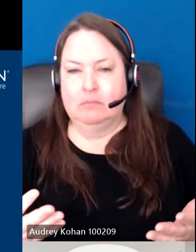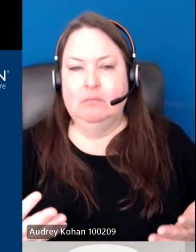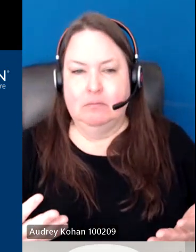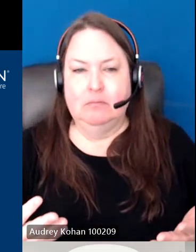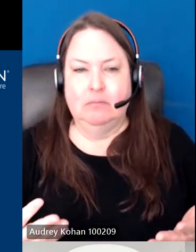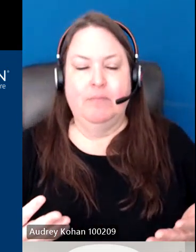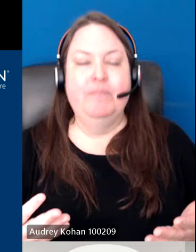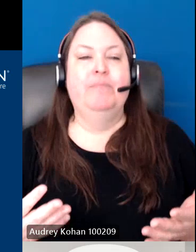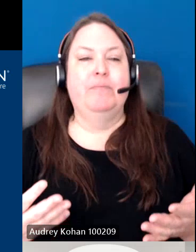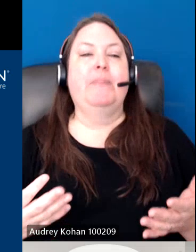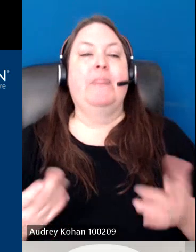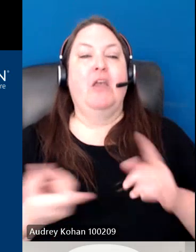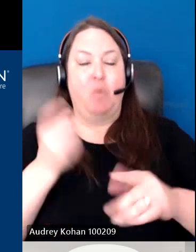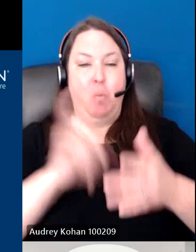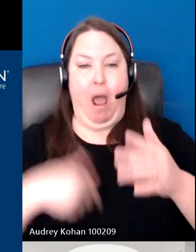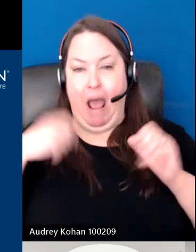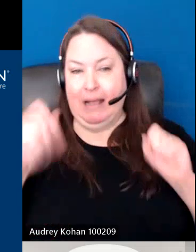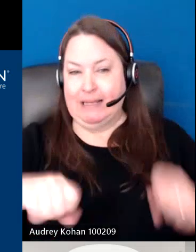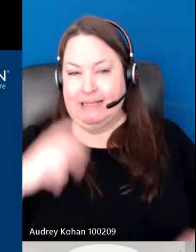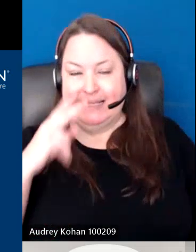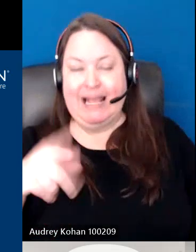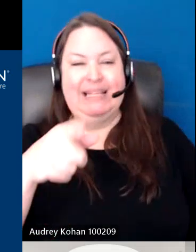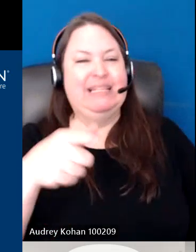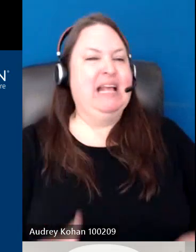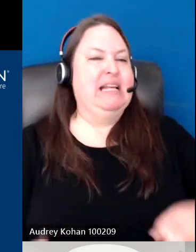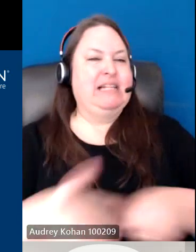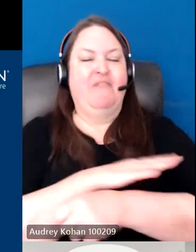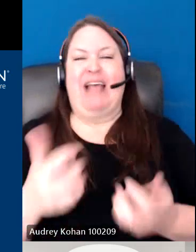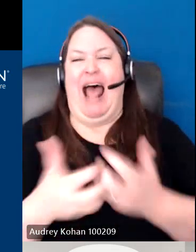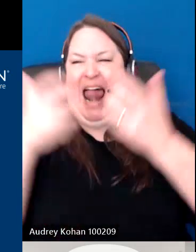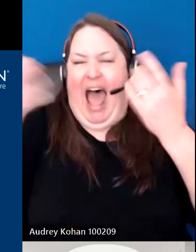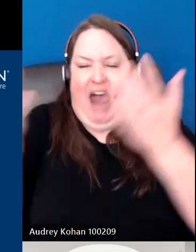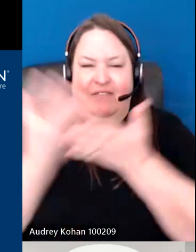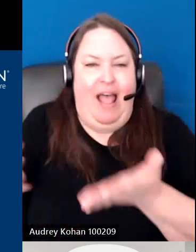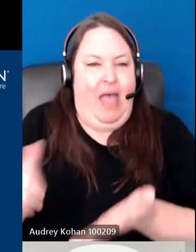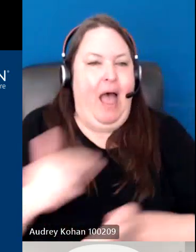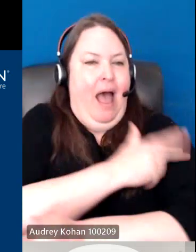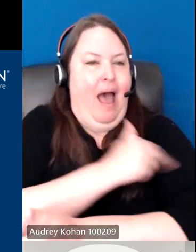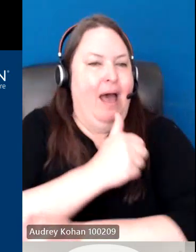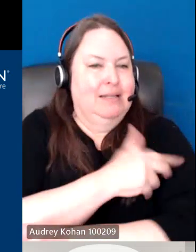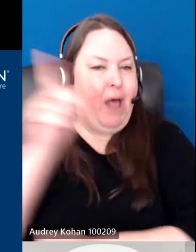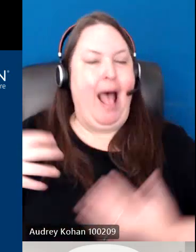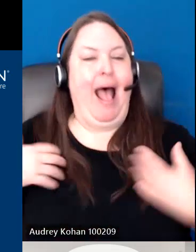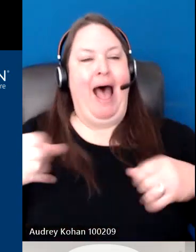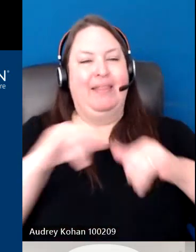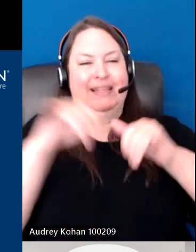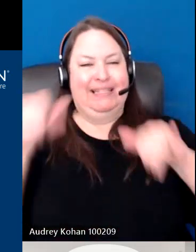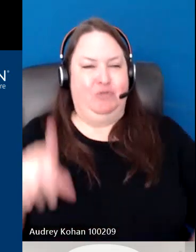I can tell these cover a whole lot of stuff that a hospital or health system does uh when text